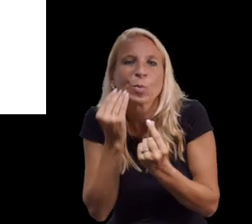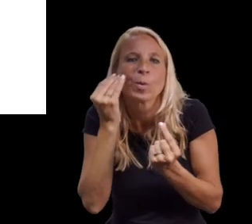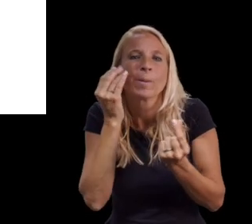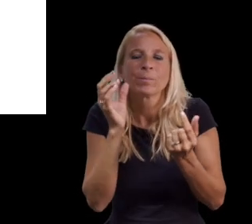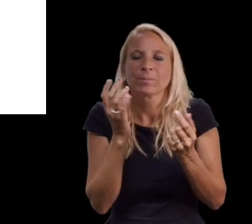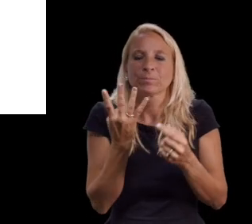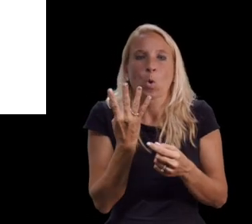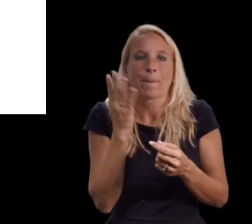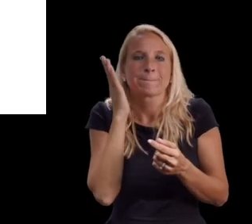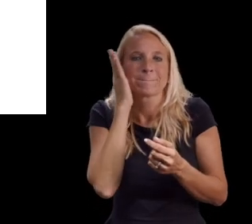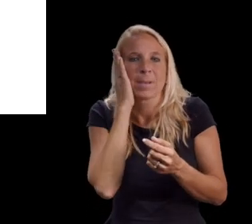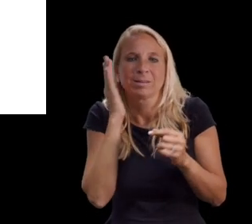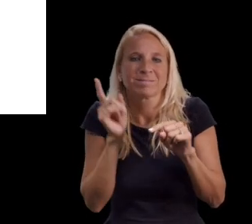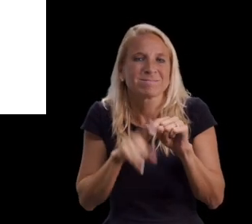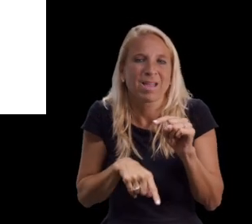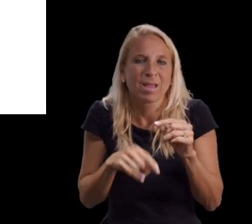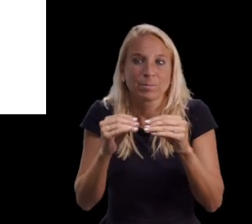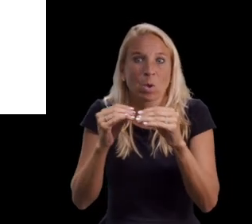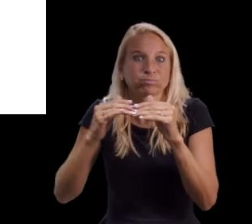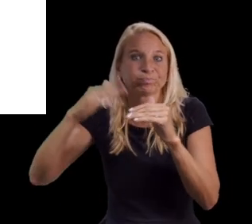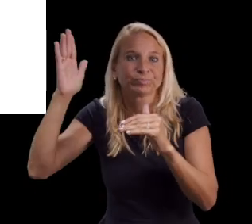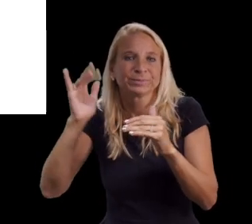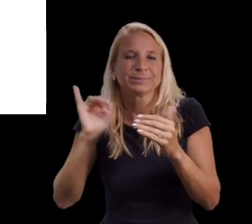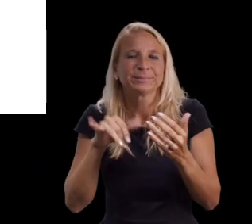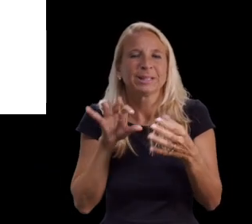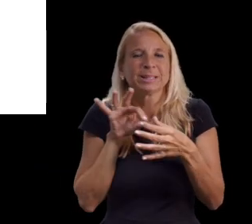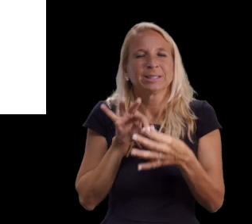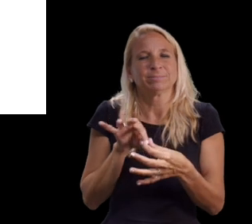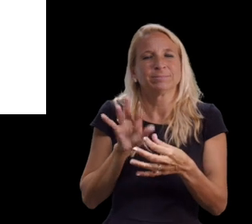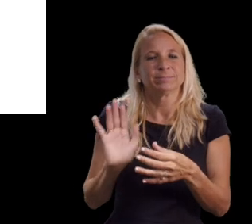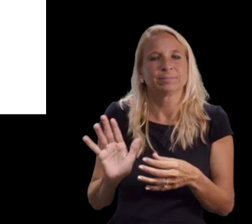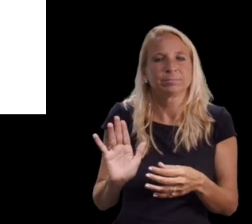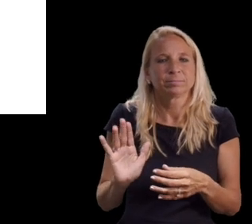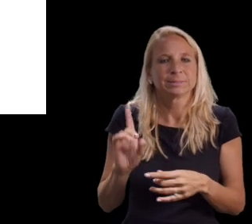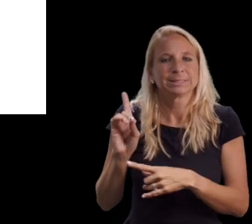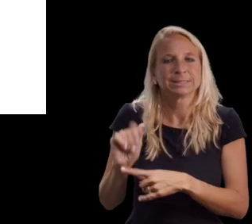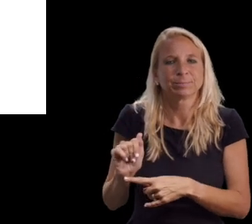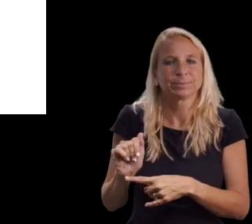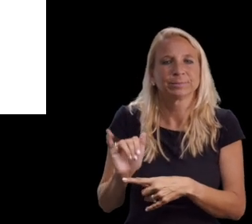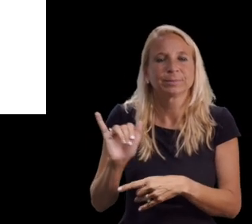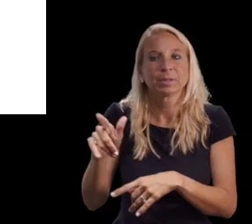with no more than four beds. A related condition is a disability other